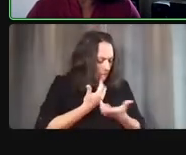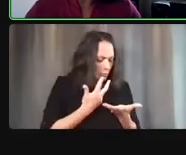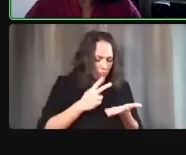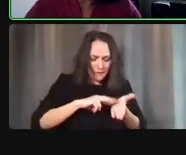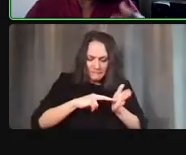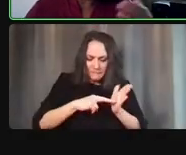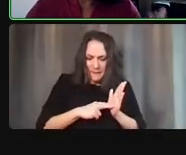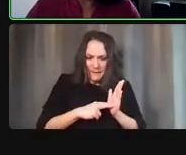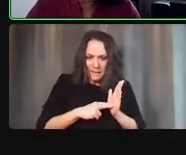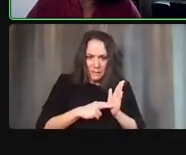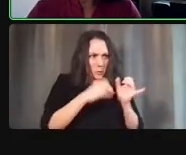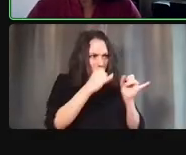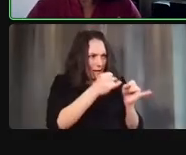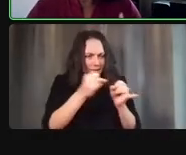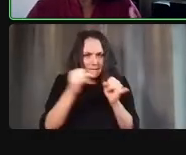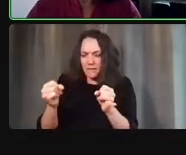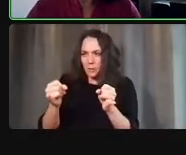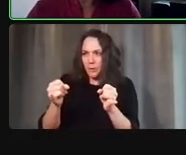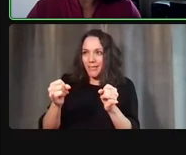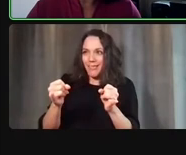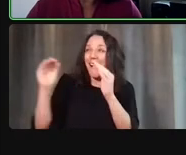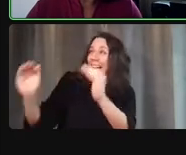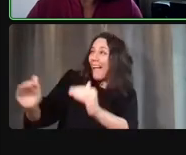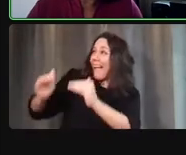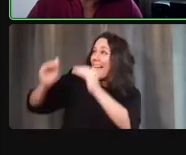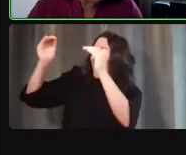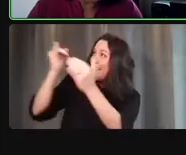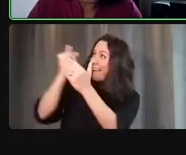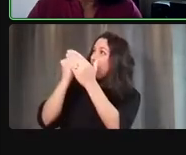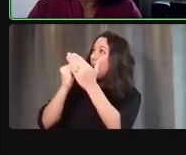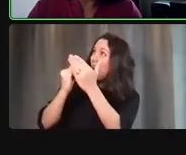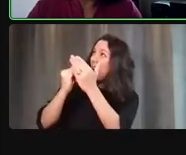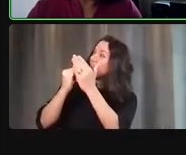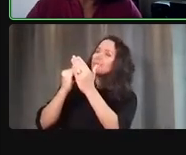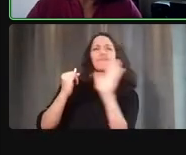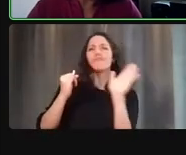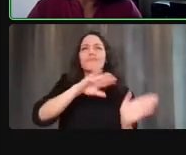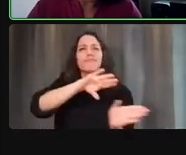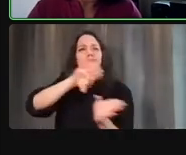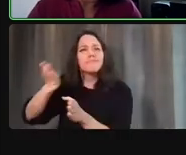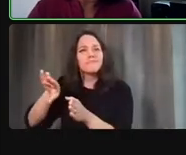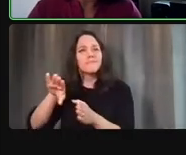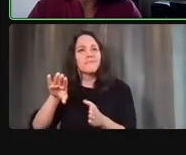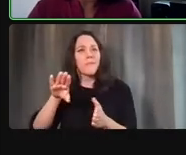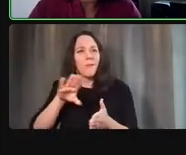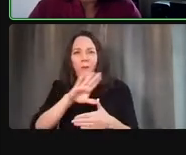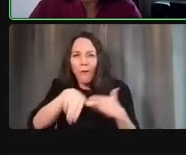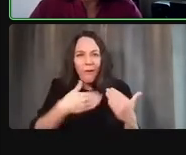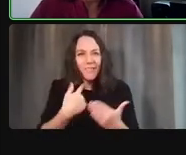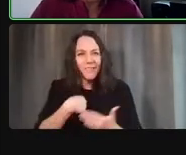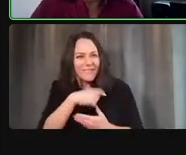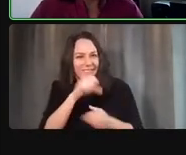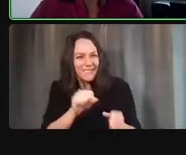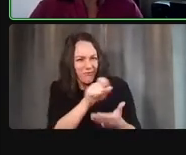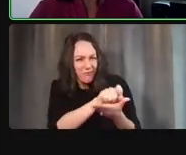It's not that high art. It is something that all of us can write poetry. All of us can enter into this art form.